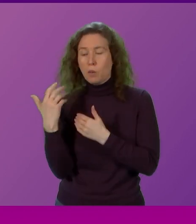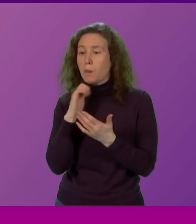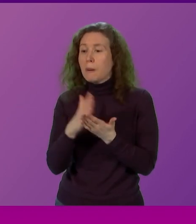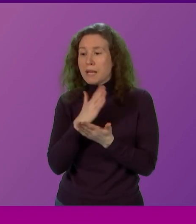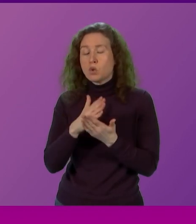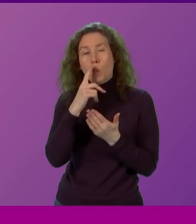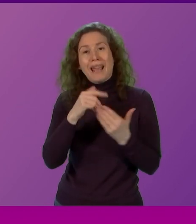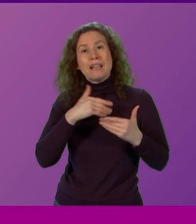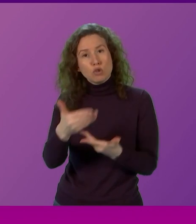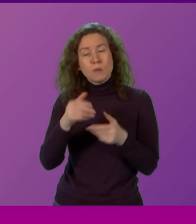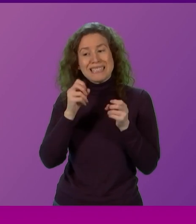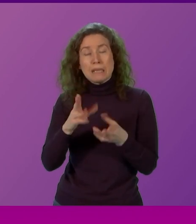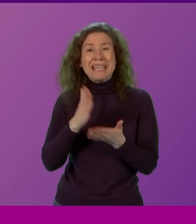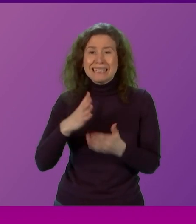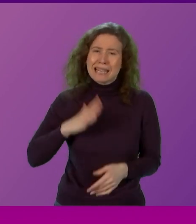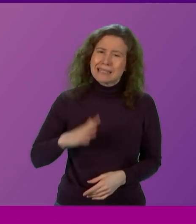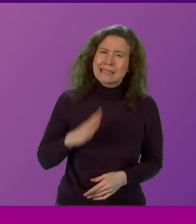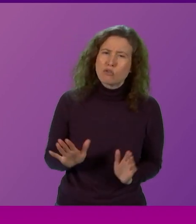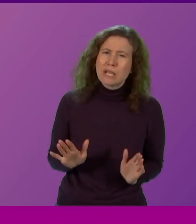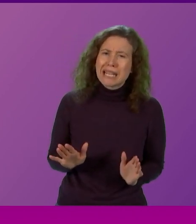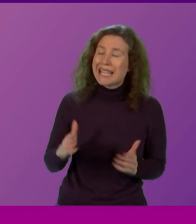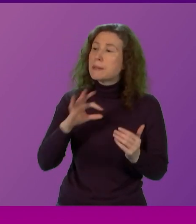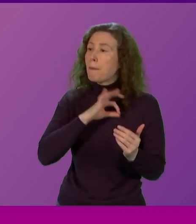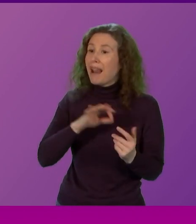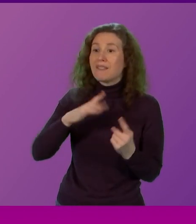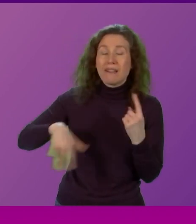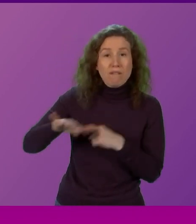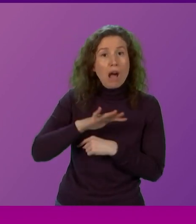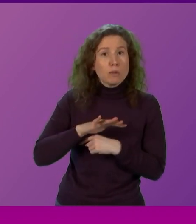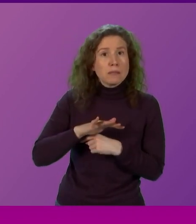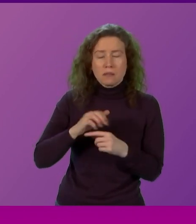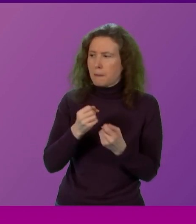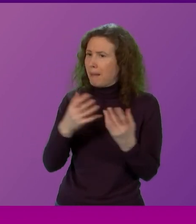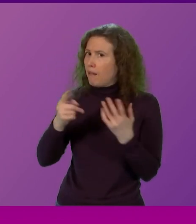a scheme that is necessary for and beneficial to our environment, just as many other countries